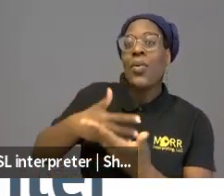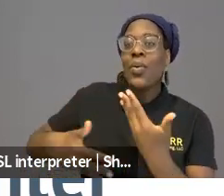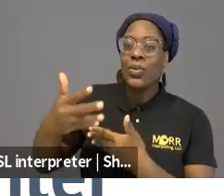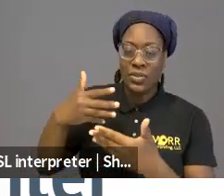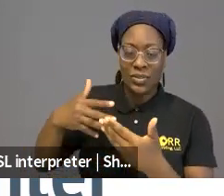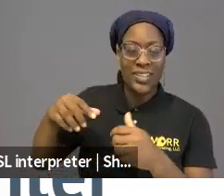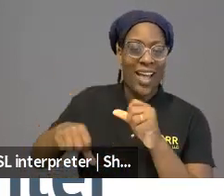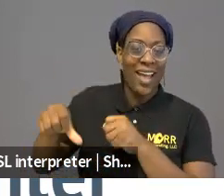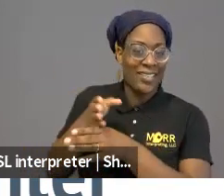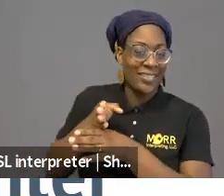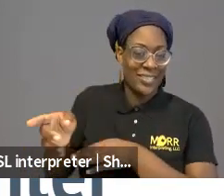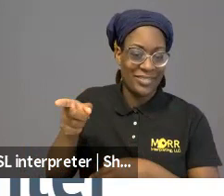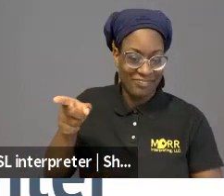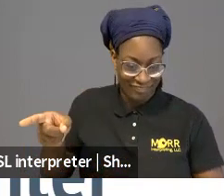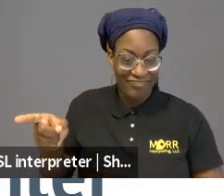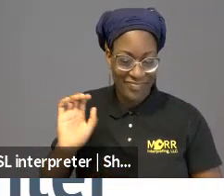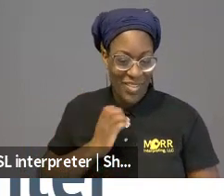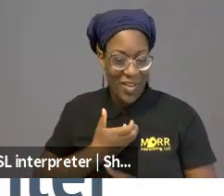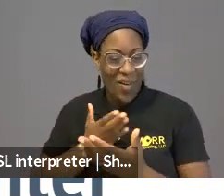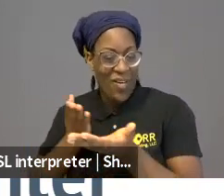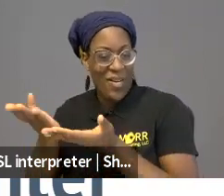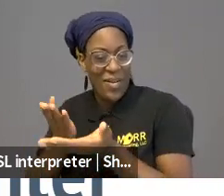writing instructors who provide typical writing center services, like Meg mentioned.